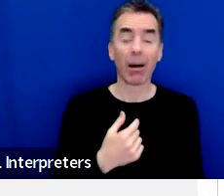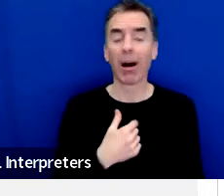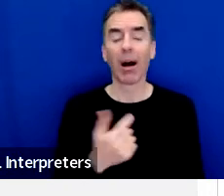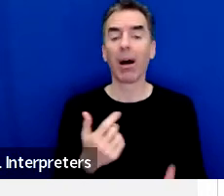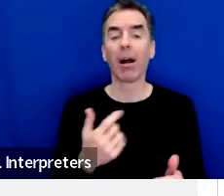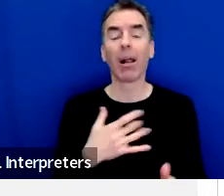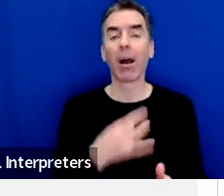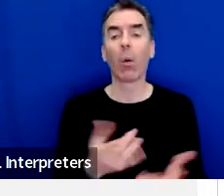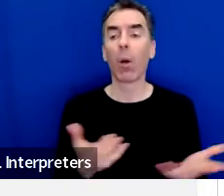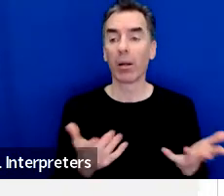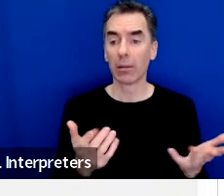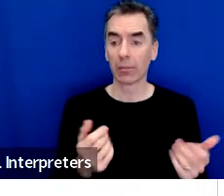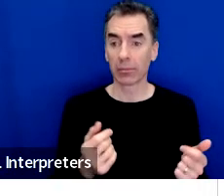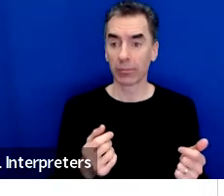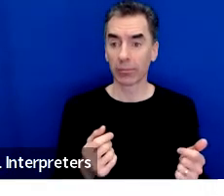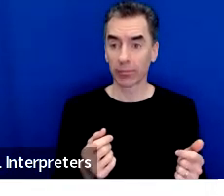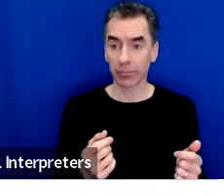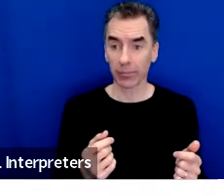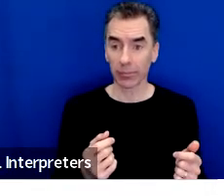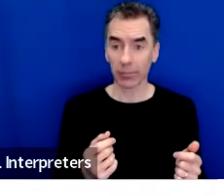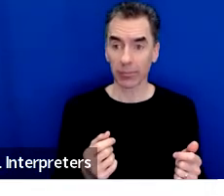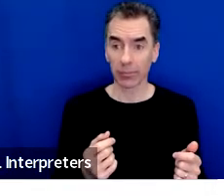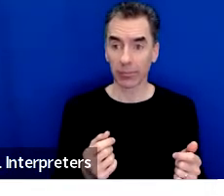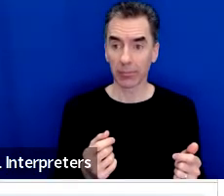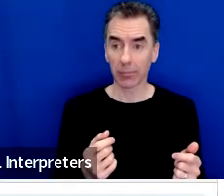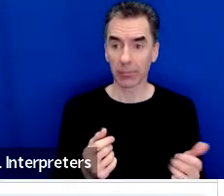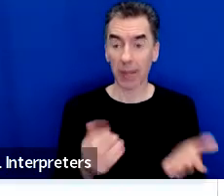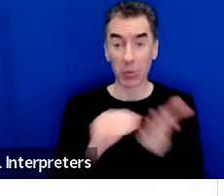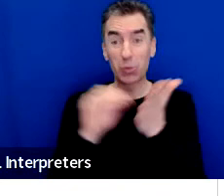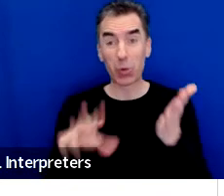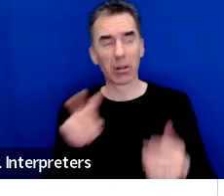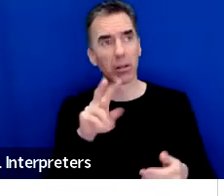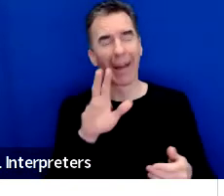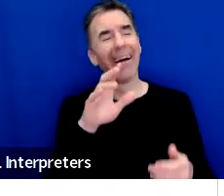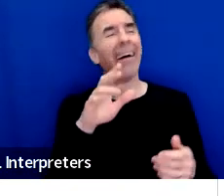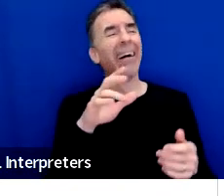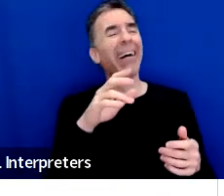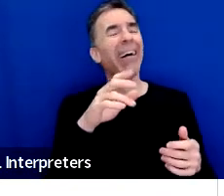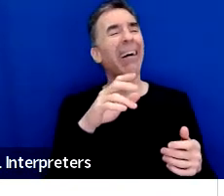Yeah, okay. That's fine, lady. Yeah, you're giving me all this jumbo, but I want to know what I have to do.